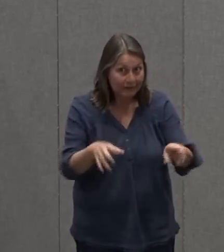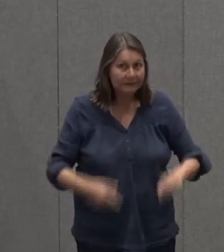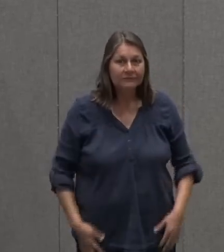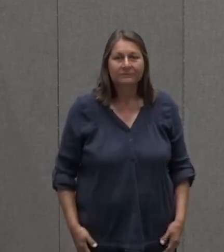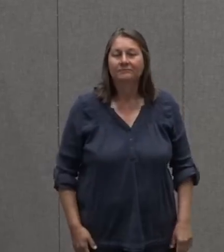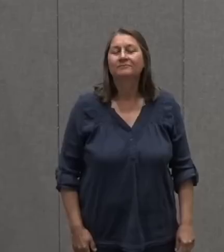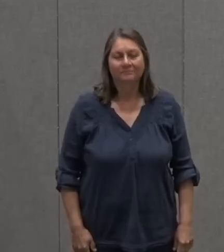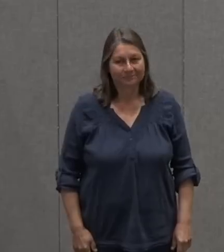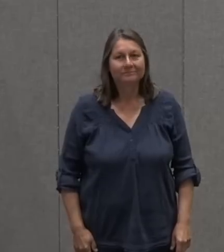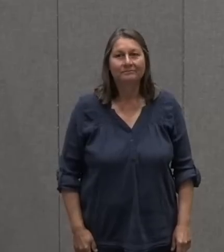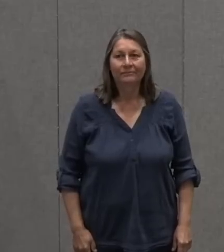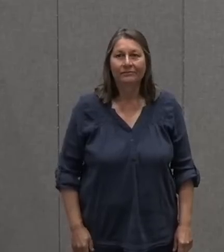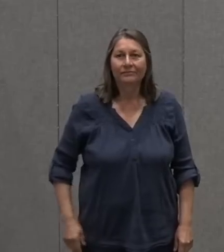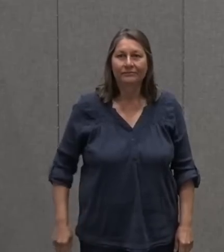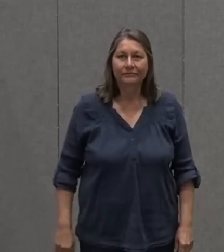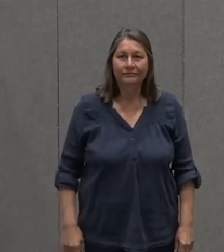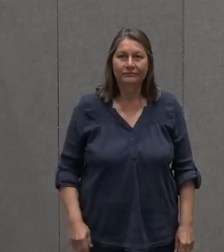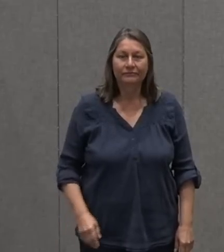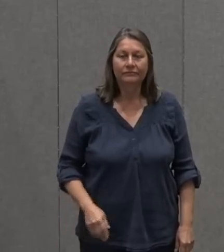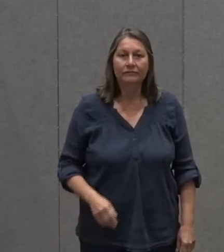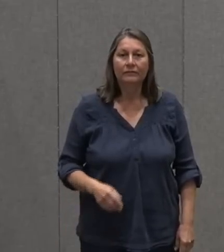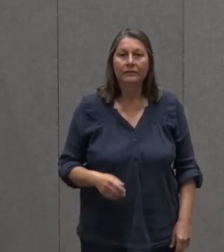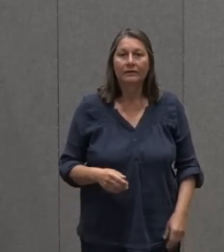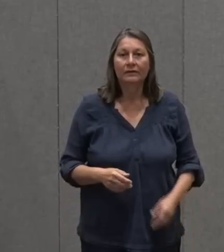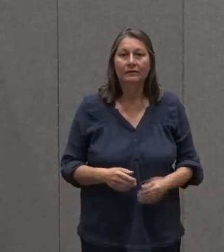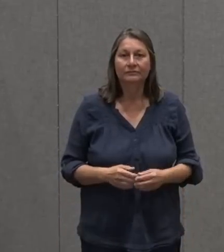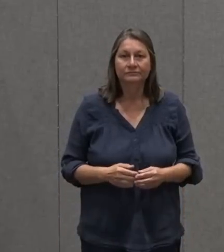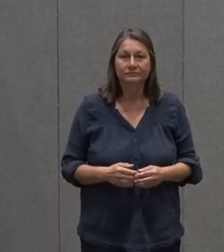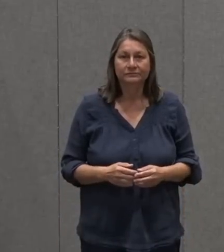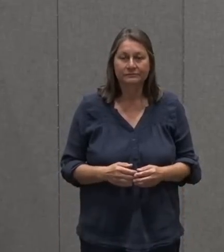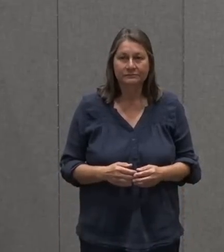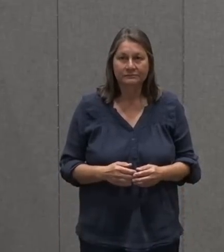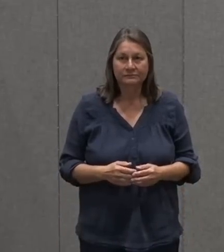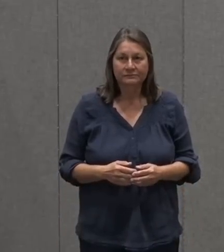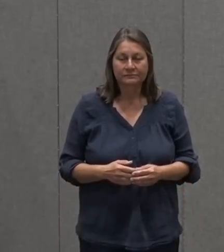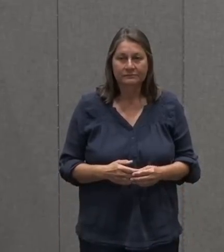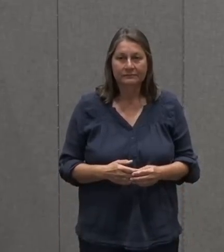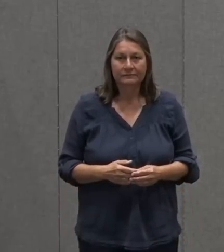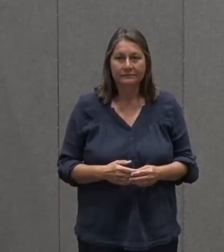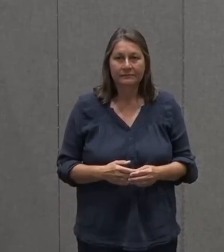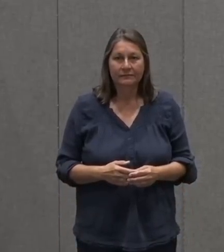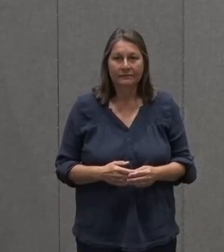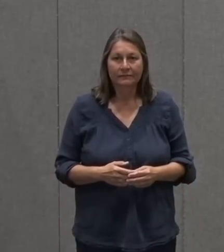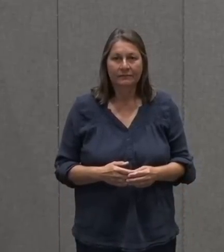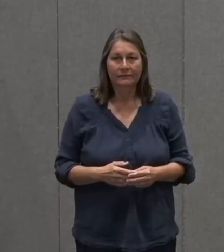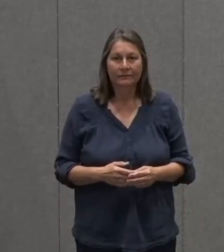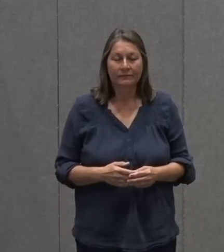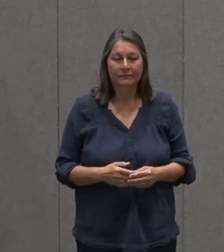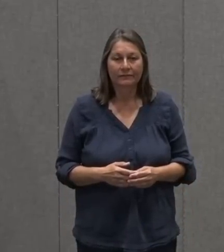I thought so, great. All right, so before we had come on a couple of days ago,